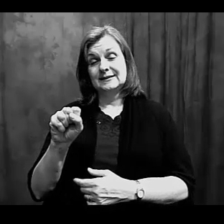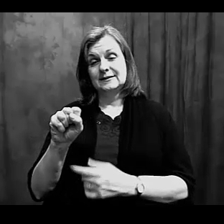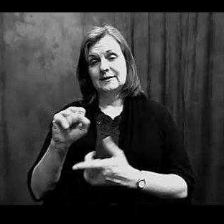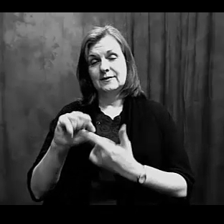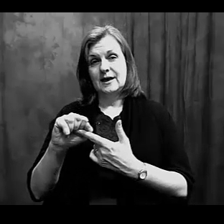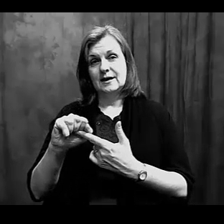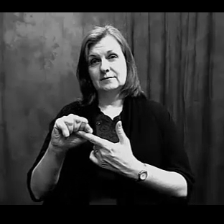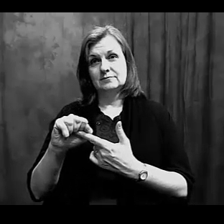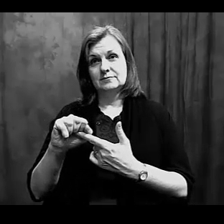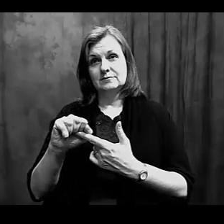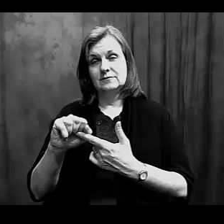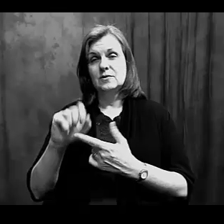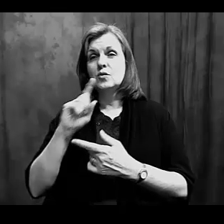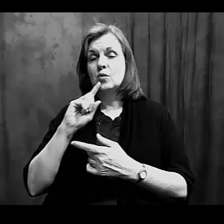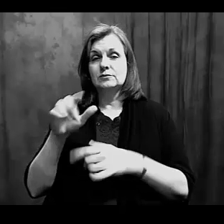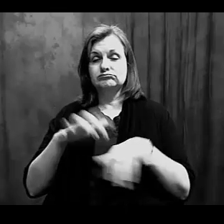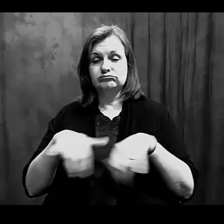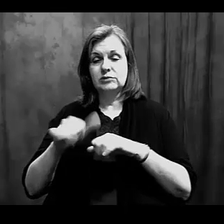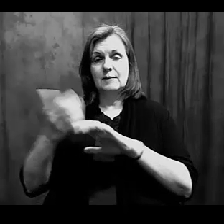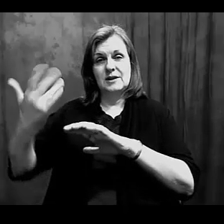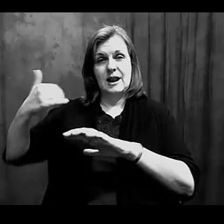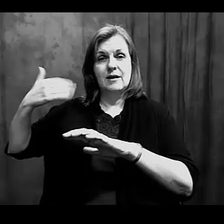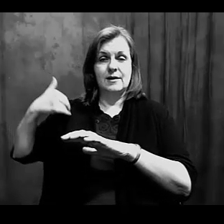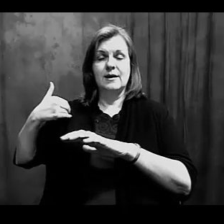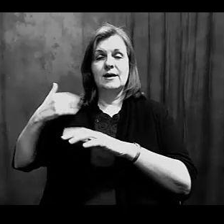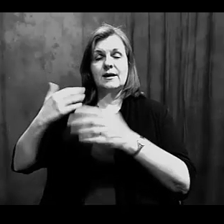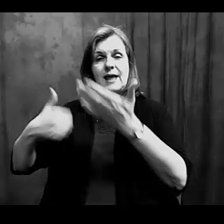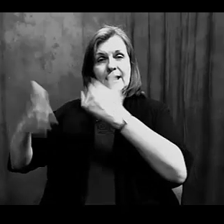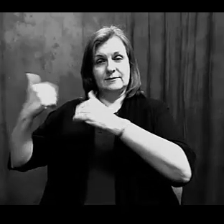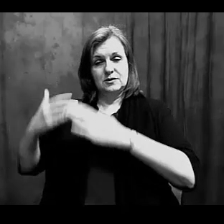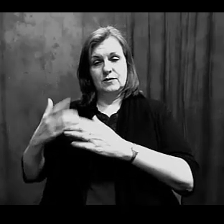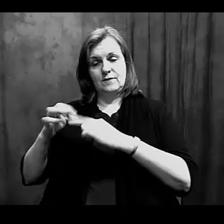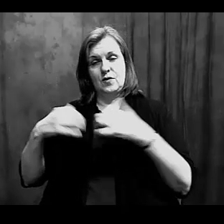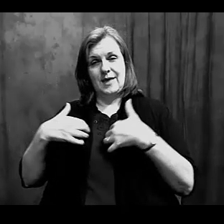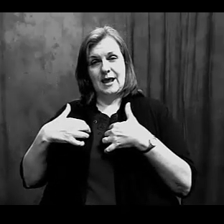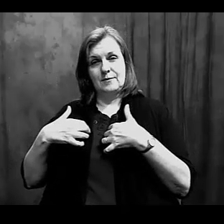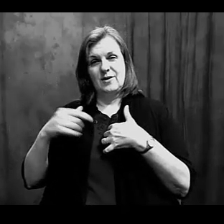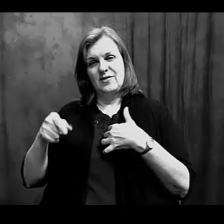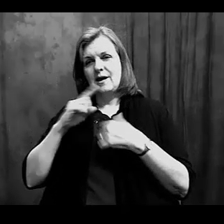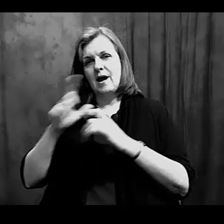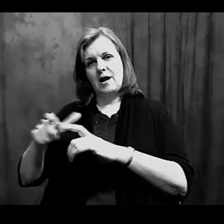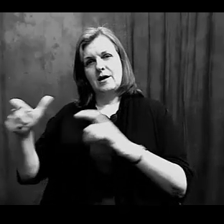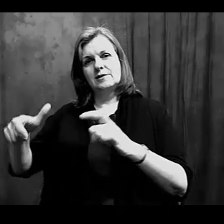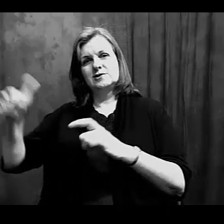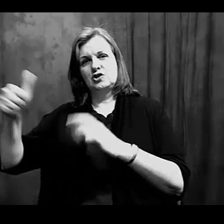these Protists which are ancestors to the animal kingdom